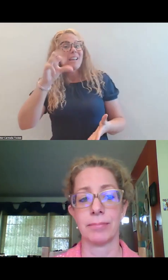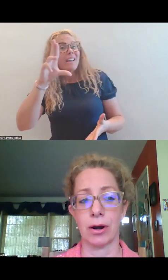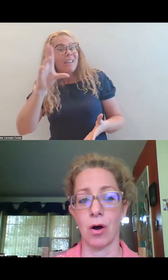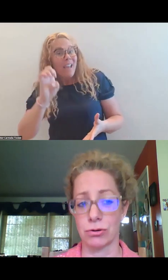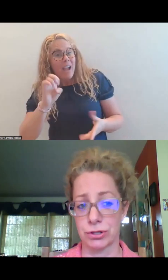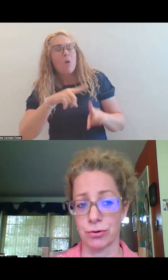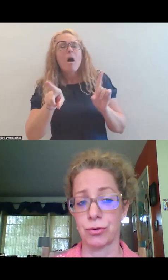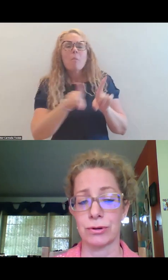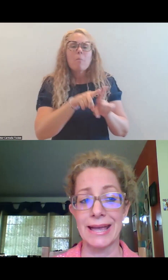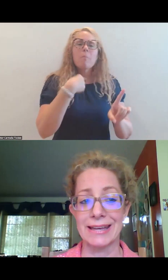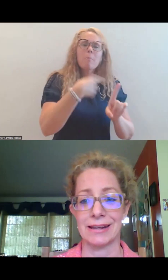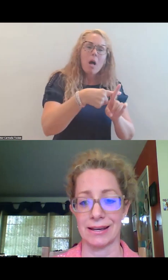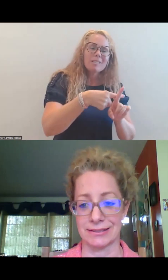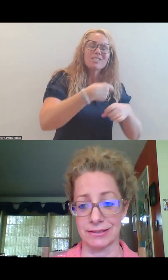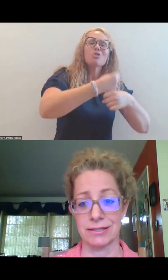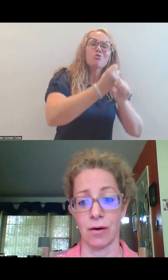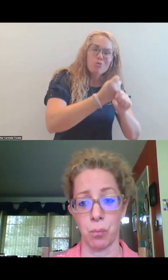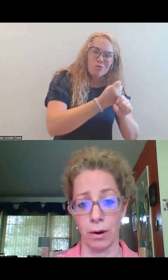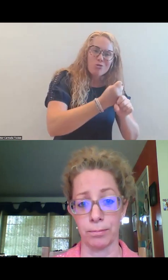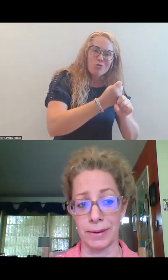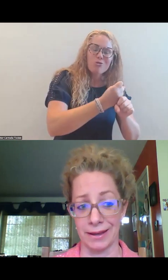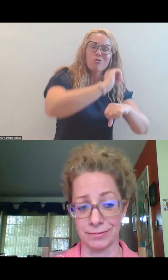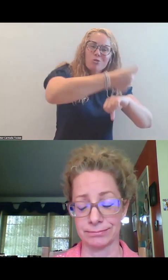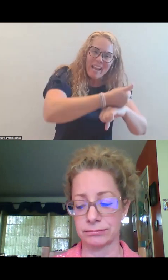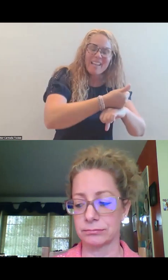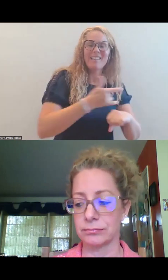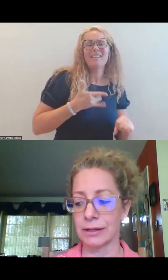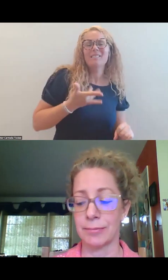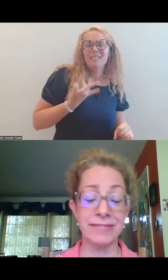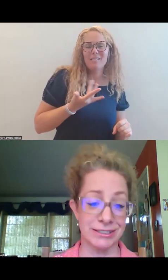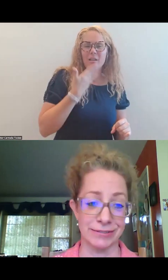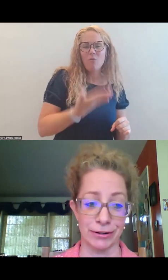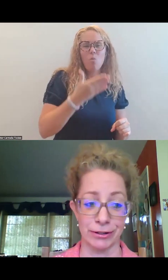BUT ALSO CREATE A SENSE OF WELL-BEING. I AM OBVIOUSLY